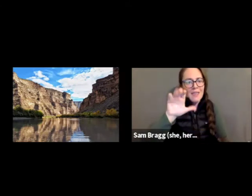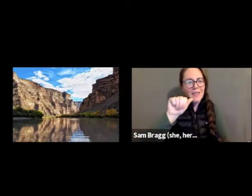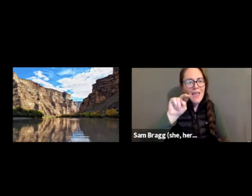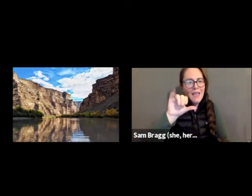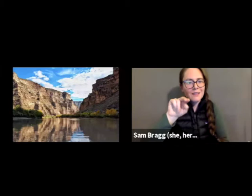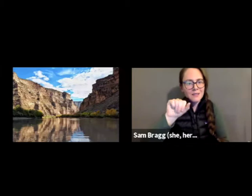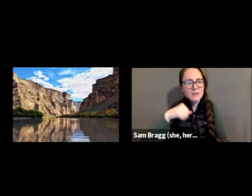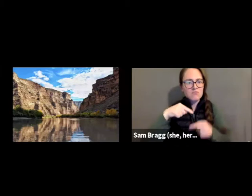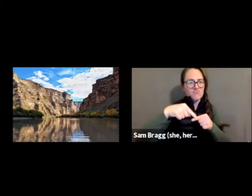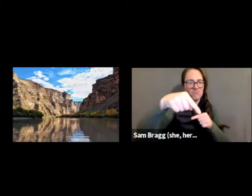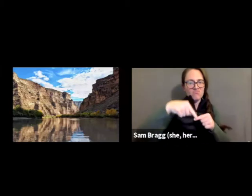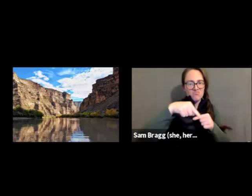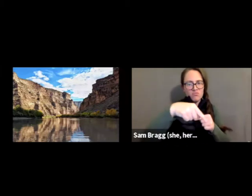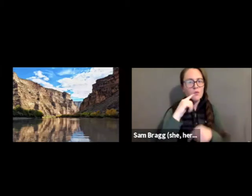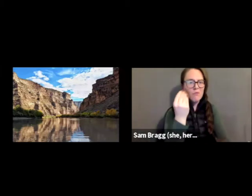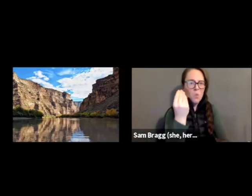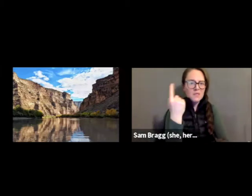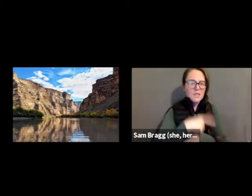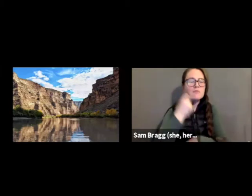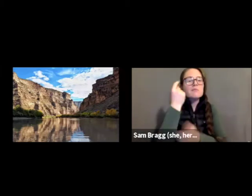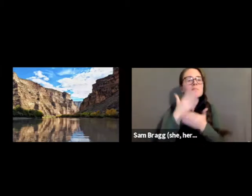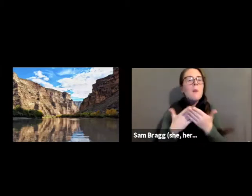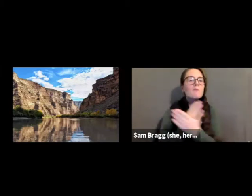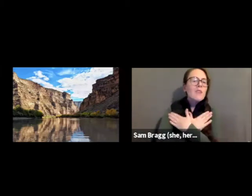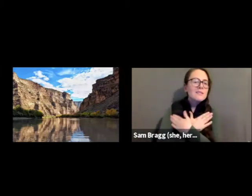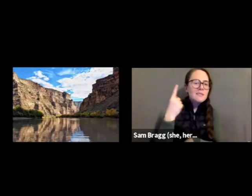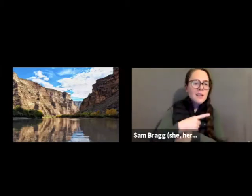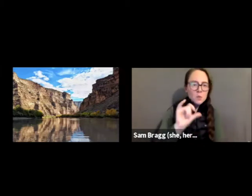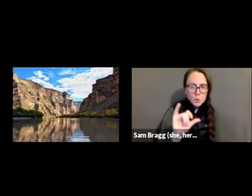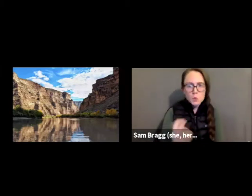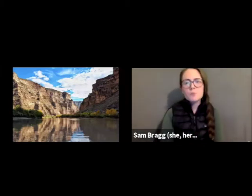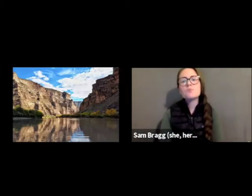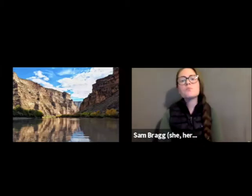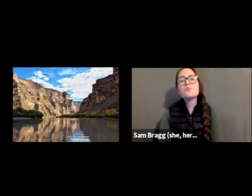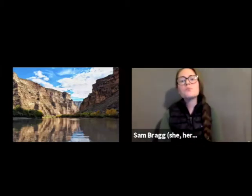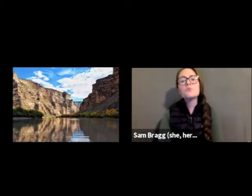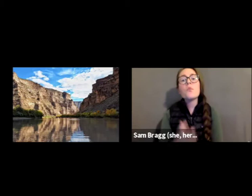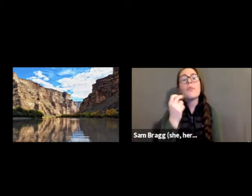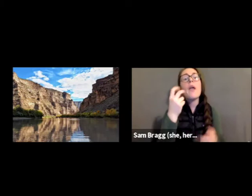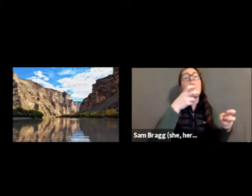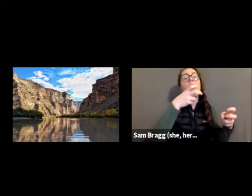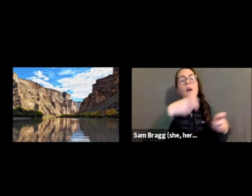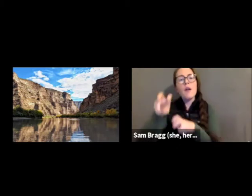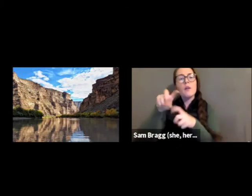wilderness and there's the Gray Canyons as well. So it's about a 14 day trip with rest days